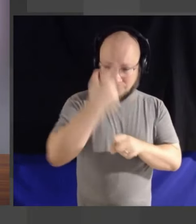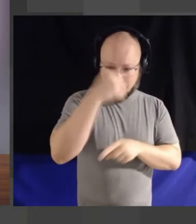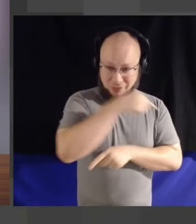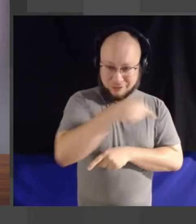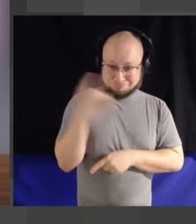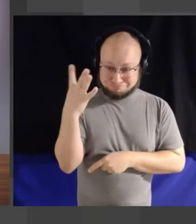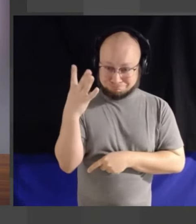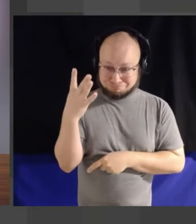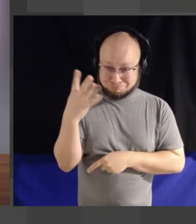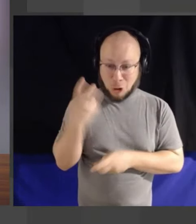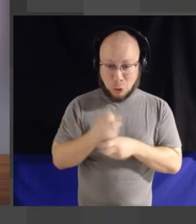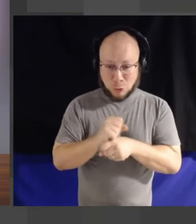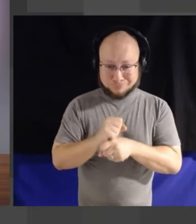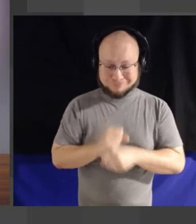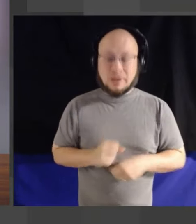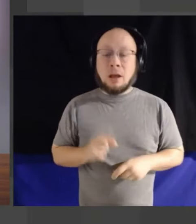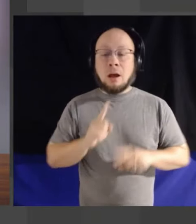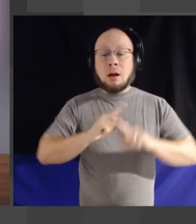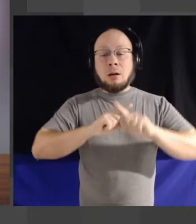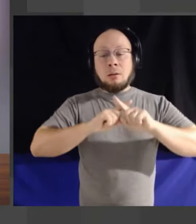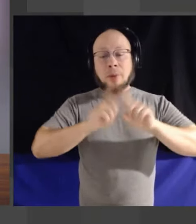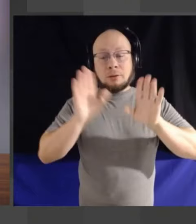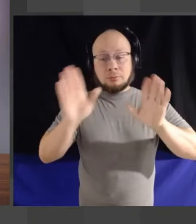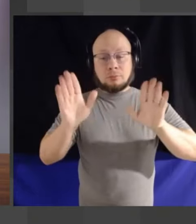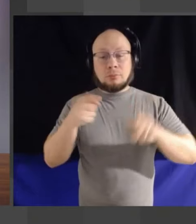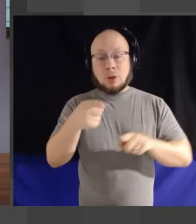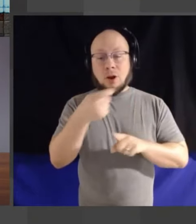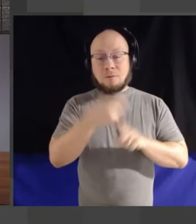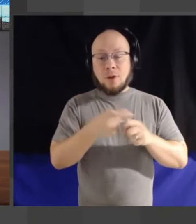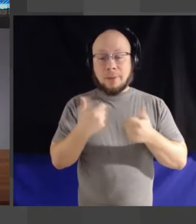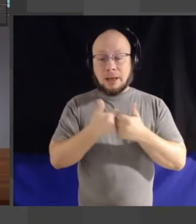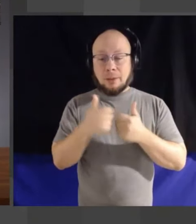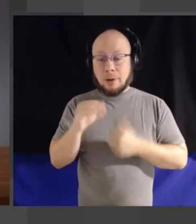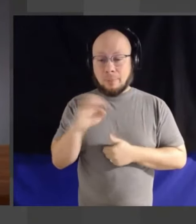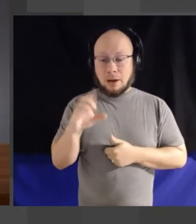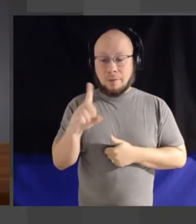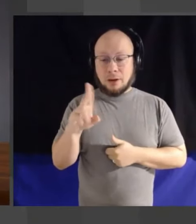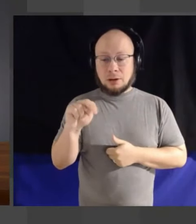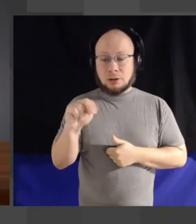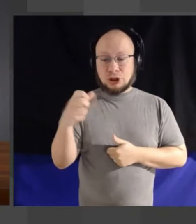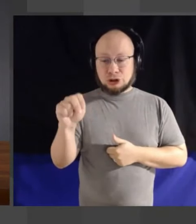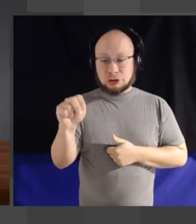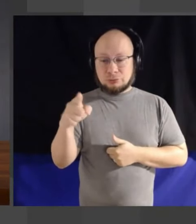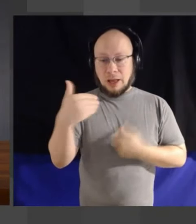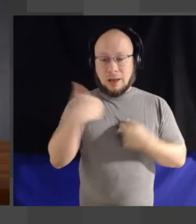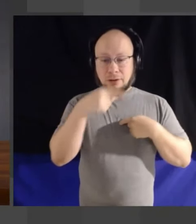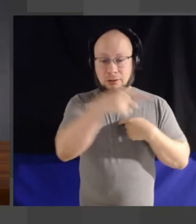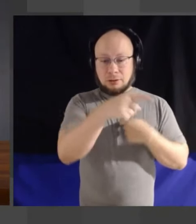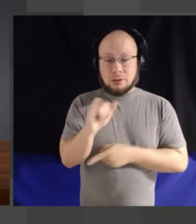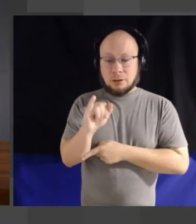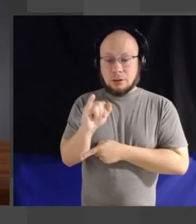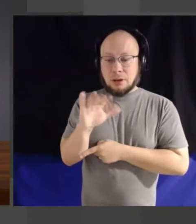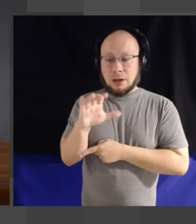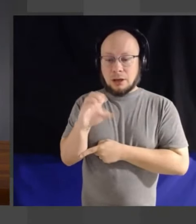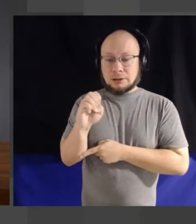TOOK ME THREE MONTHS EACH. ALL THE WAY FROM MINECRAFT